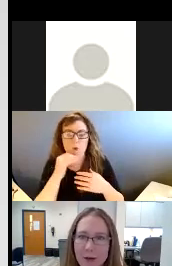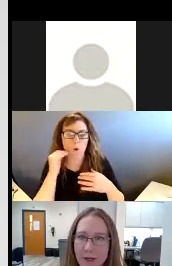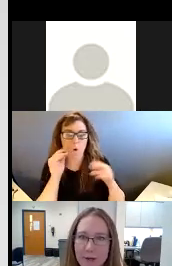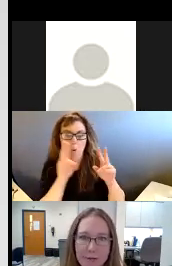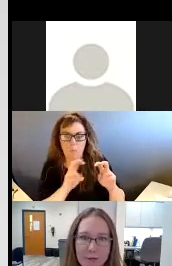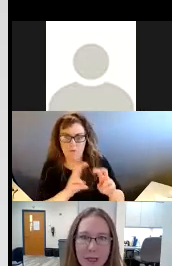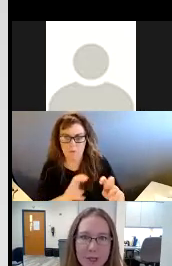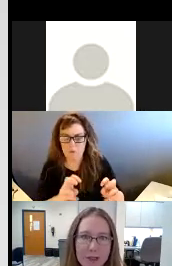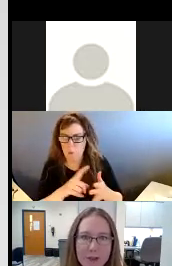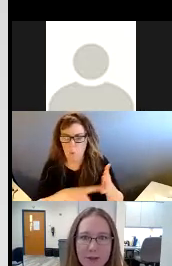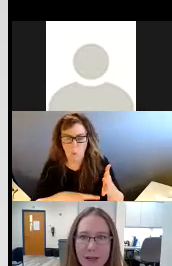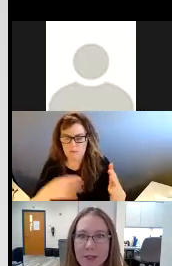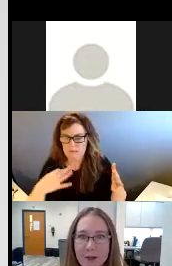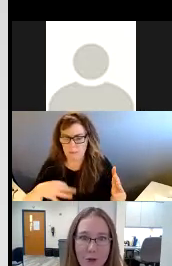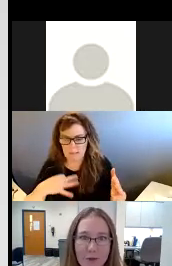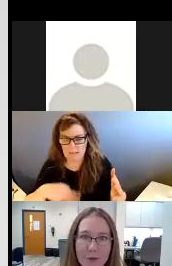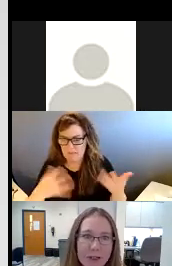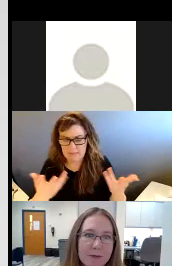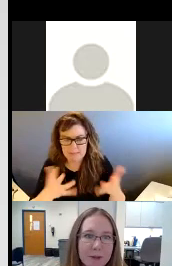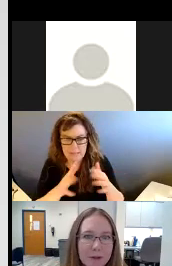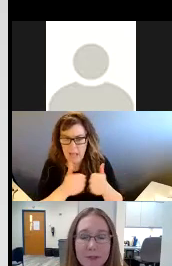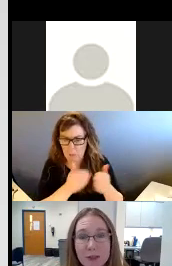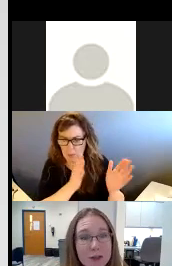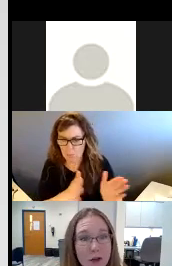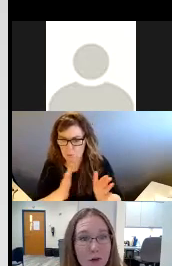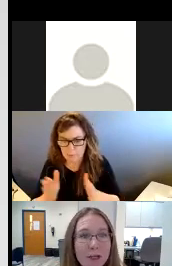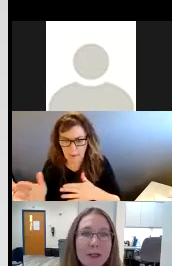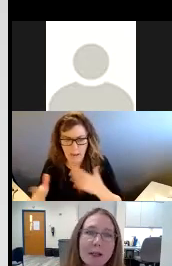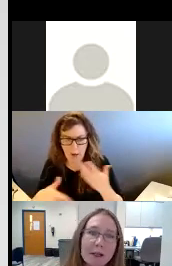PATIENTS AND FAMILIES FOR DISCHARGE.